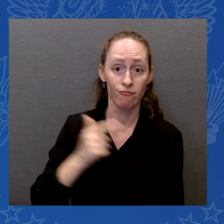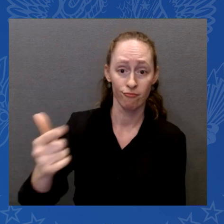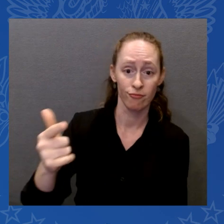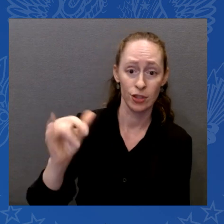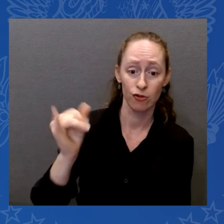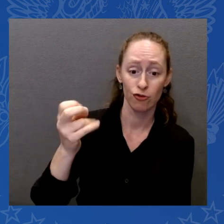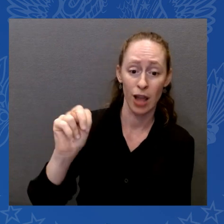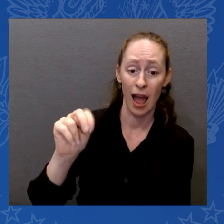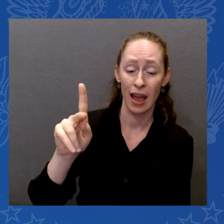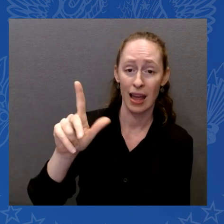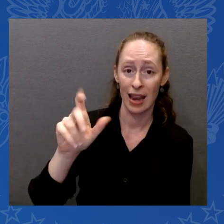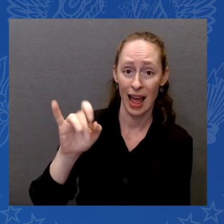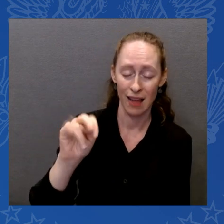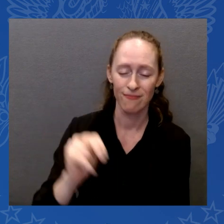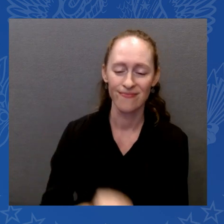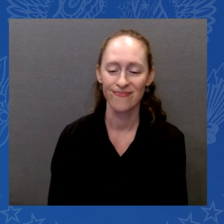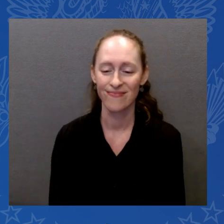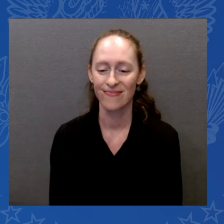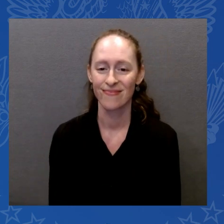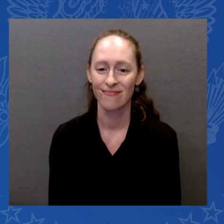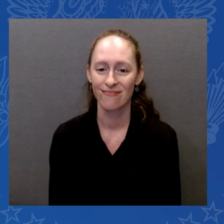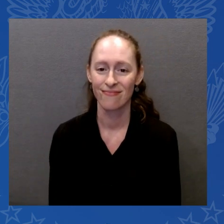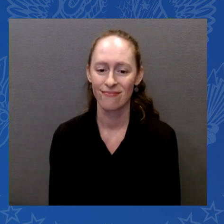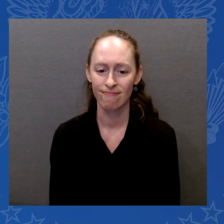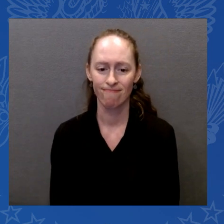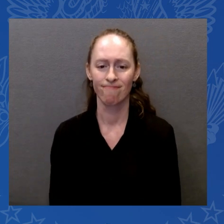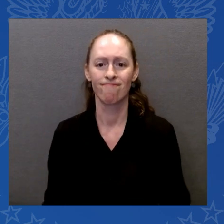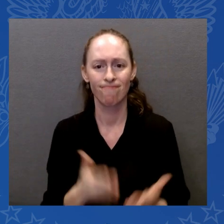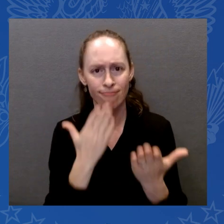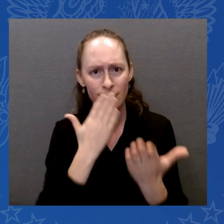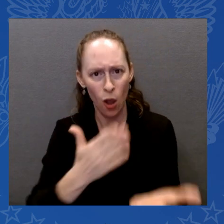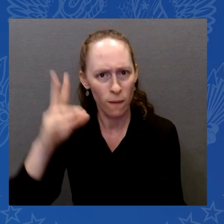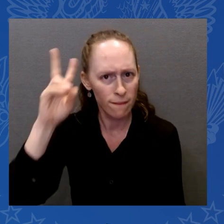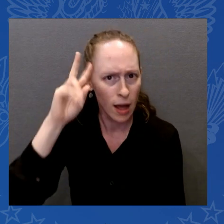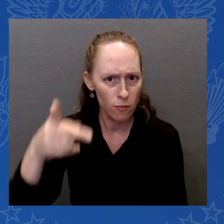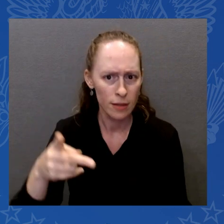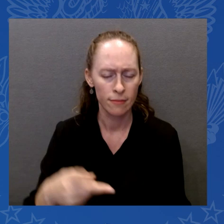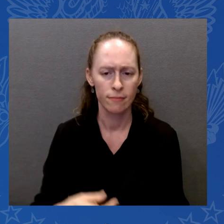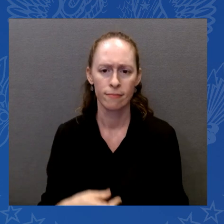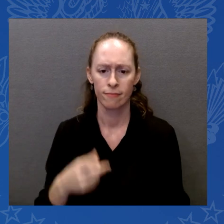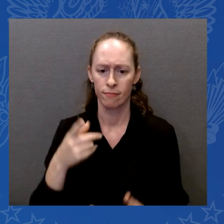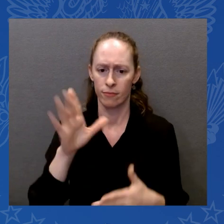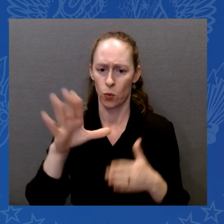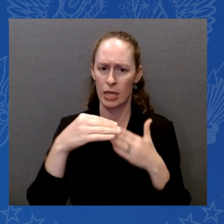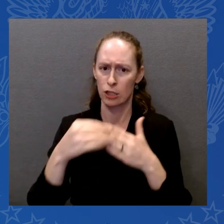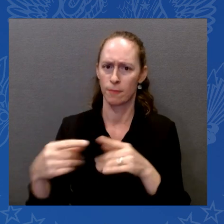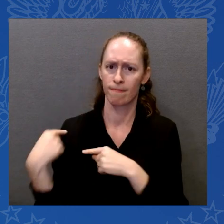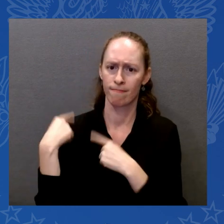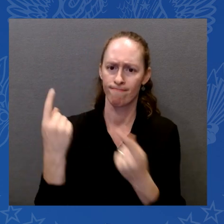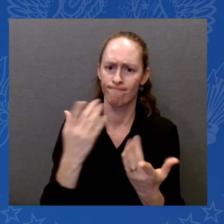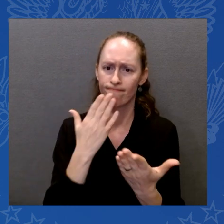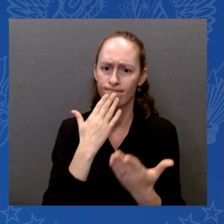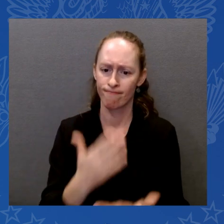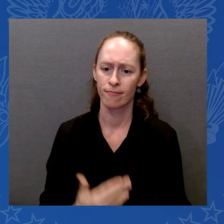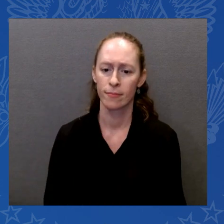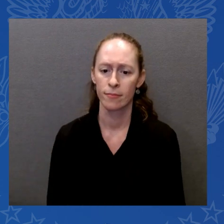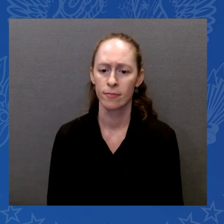and for your continued commitment to these issues. It's now my honor to turn to you, Mr. President, President Biden.